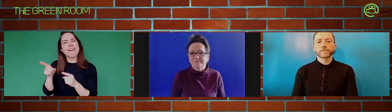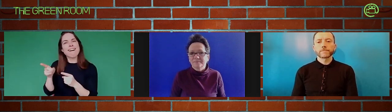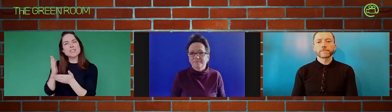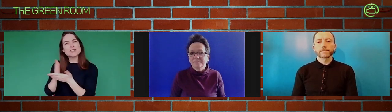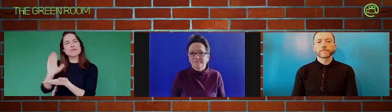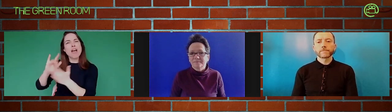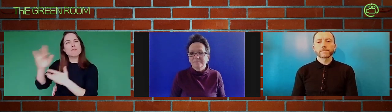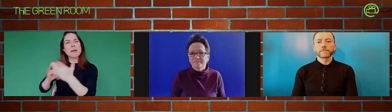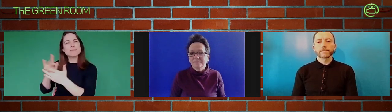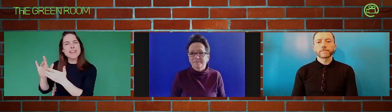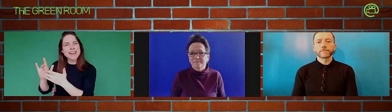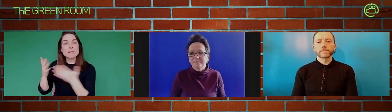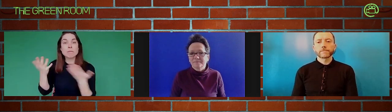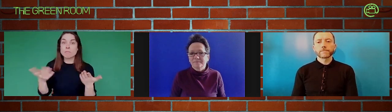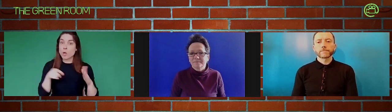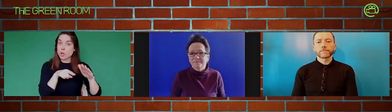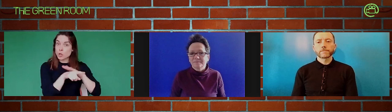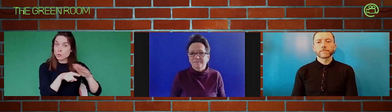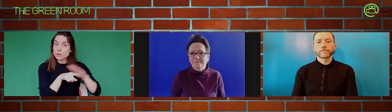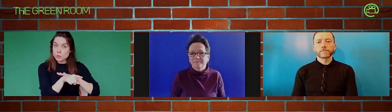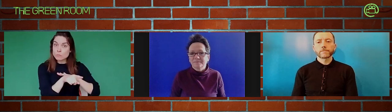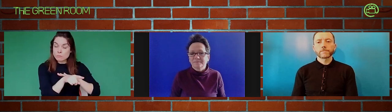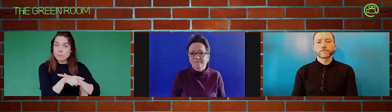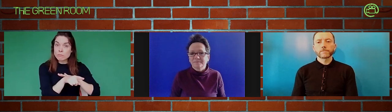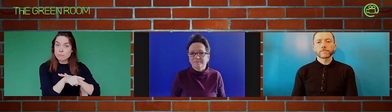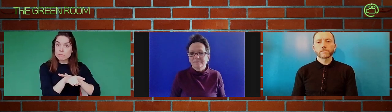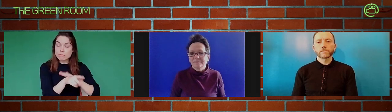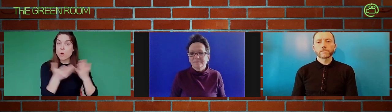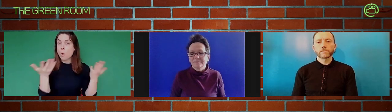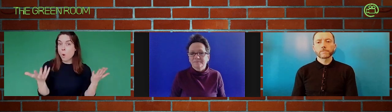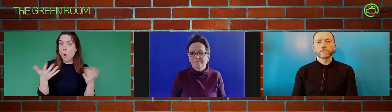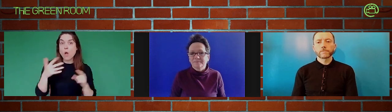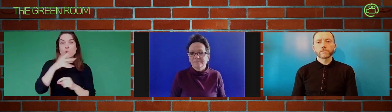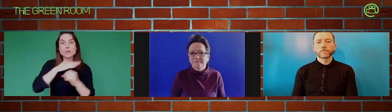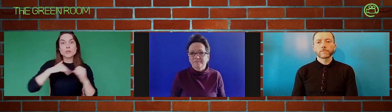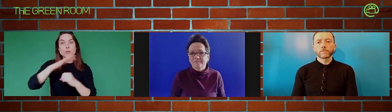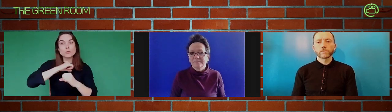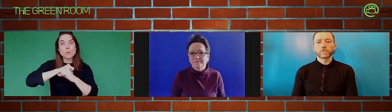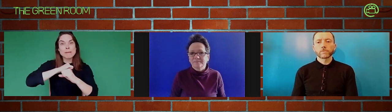on our youtube channel or on our social media platforms.